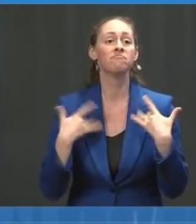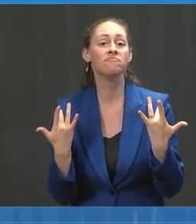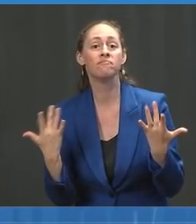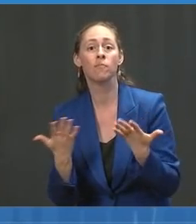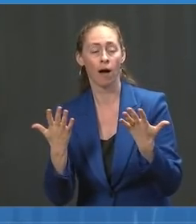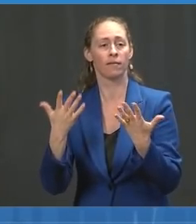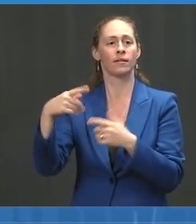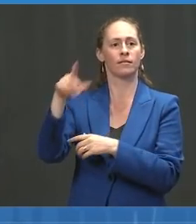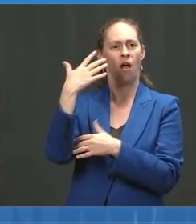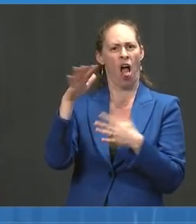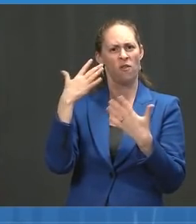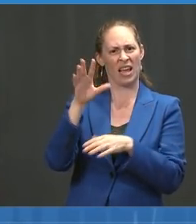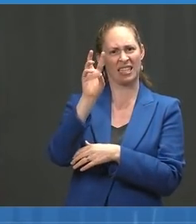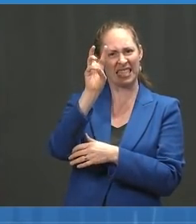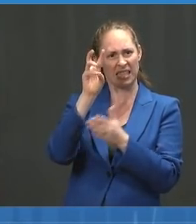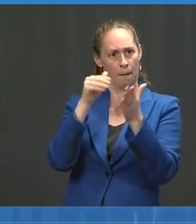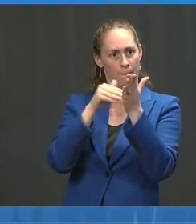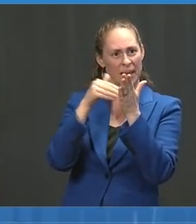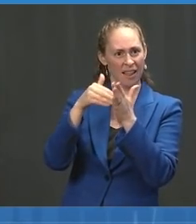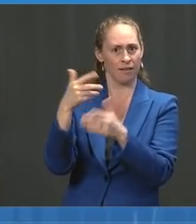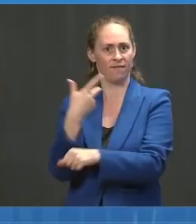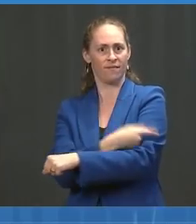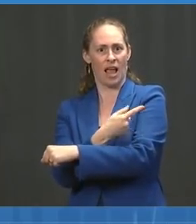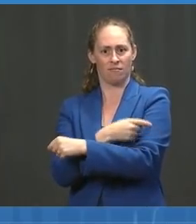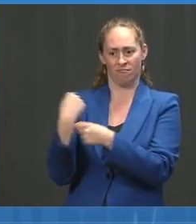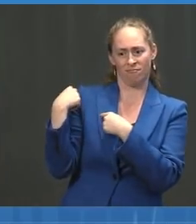That's the highest seven-day total in over a month and a half.